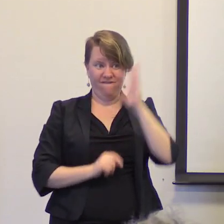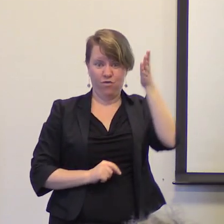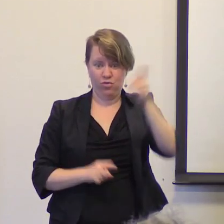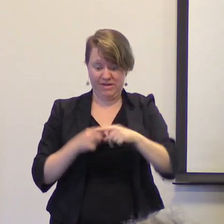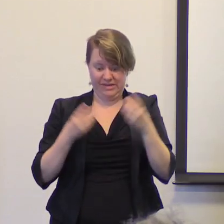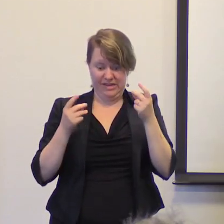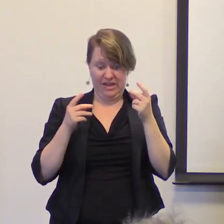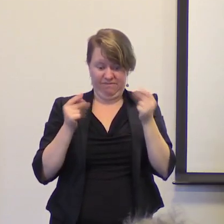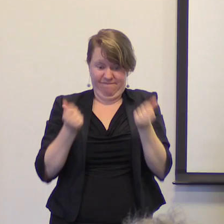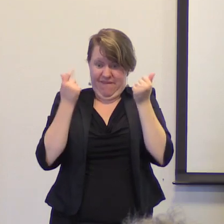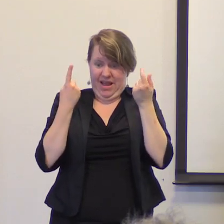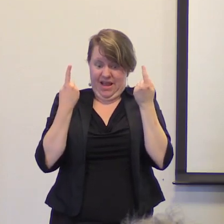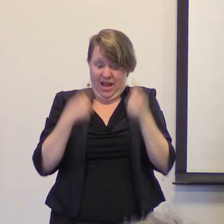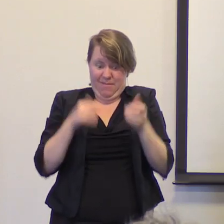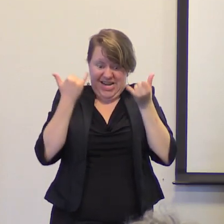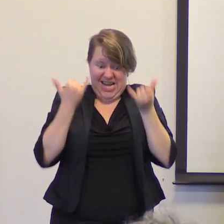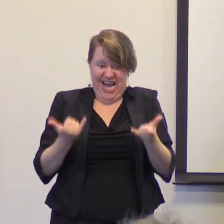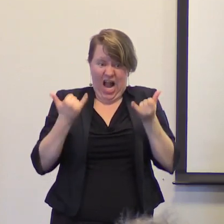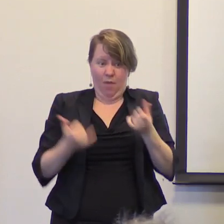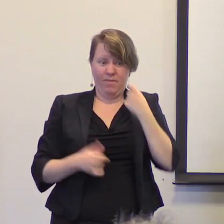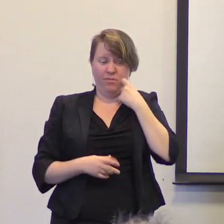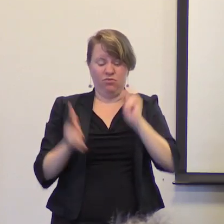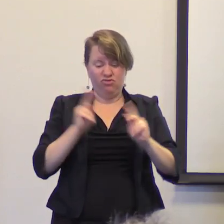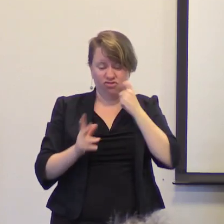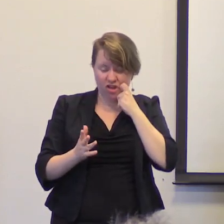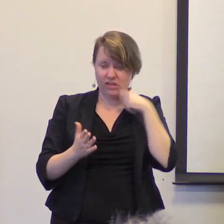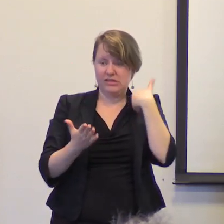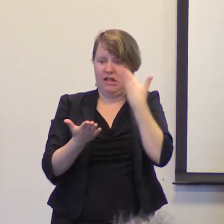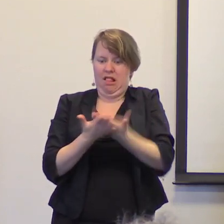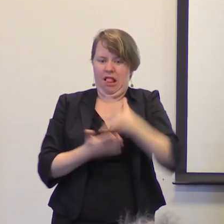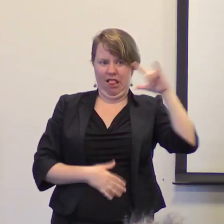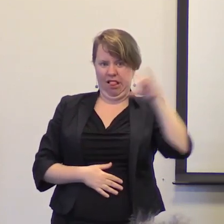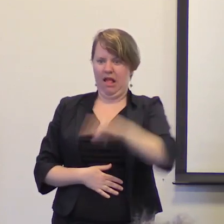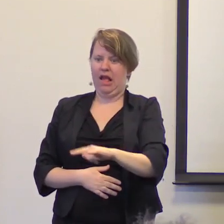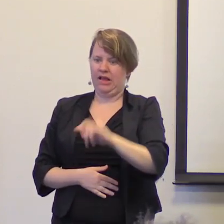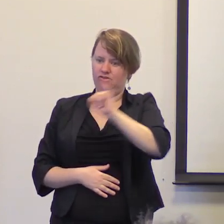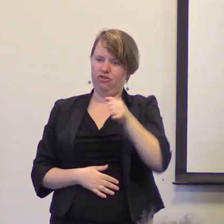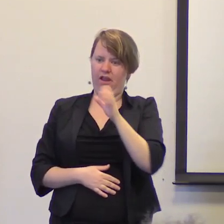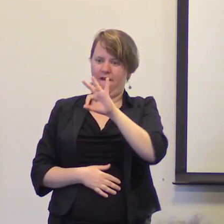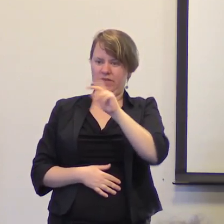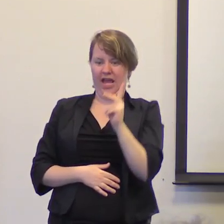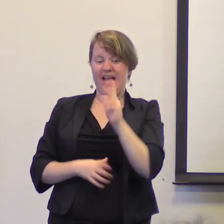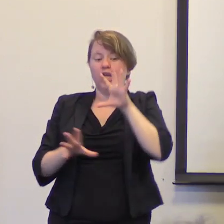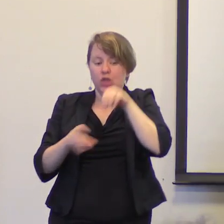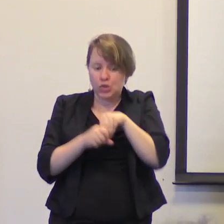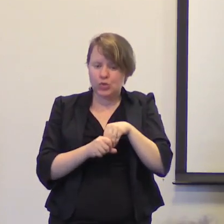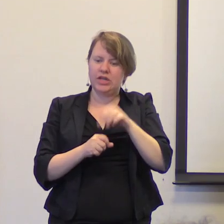but it's actually applying to people who are just landing in at JFK Airport who are being detained, including Hameed Darweesh.